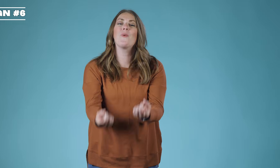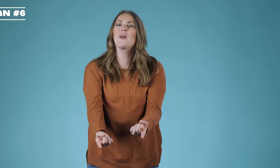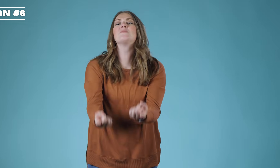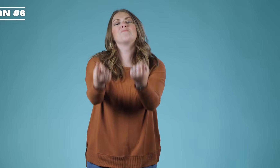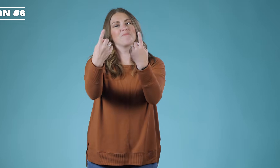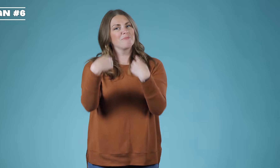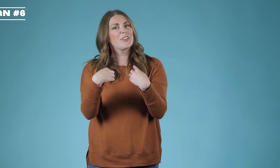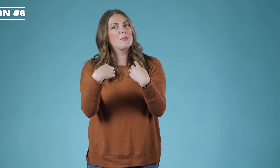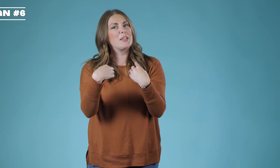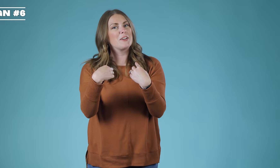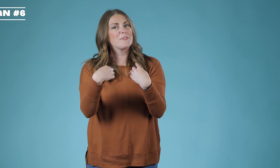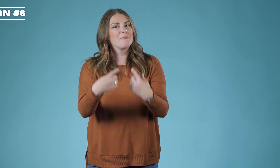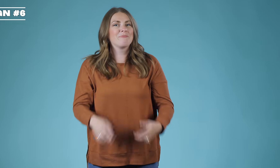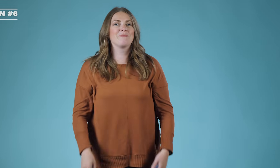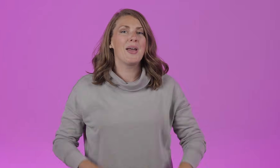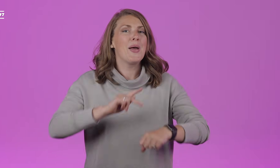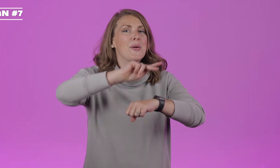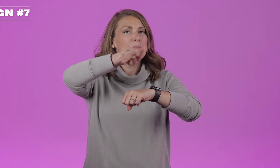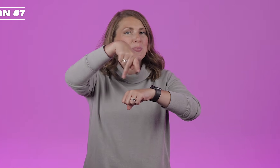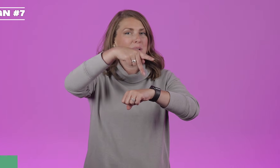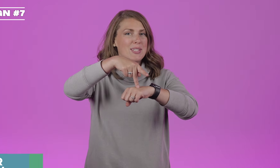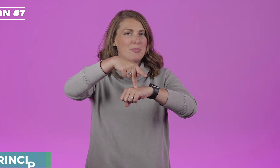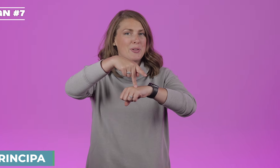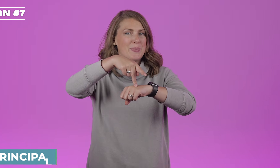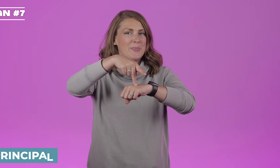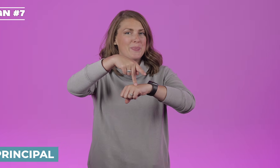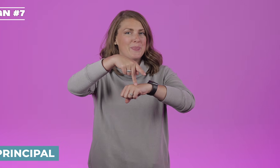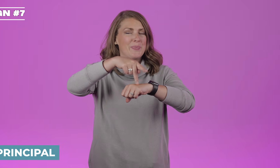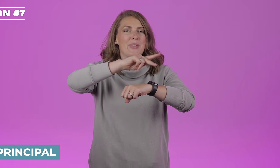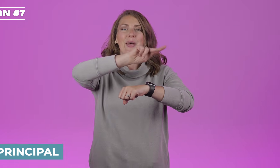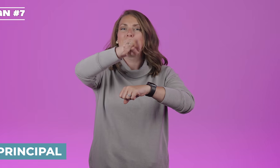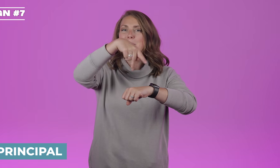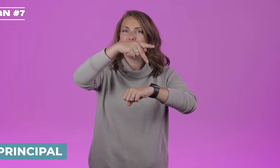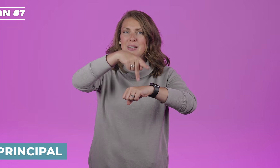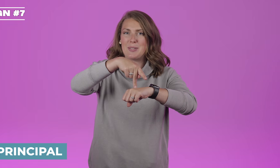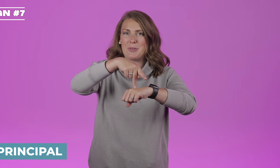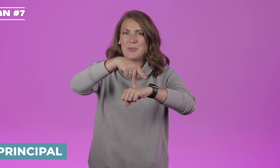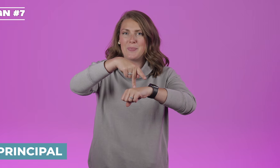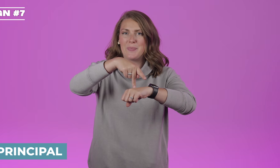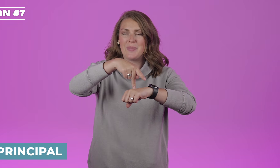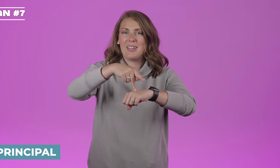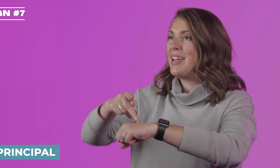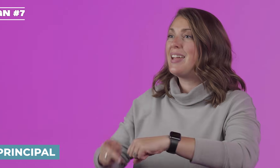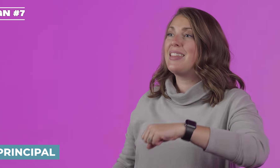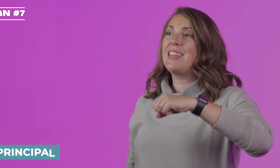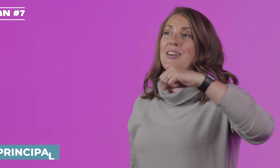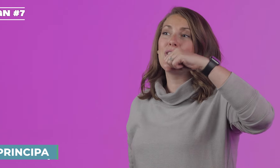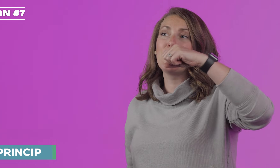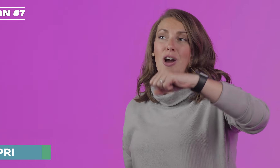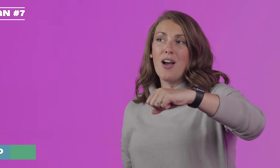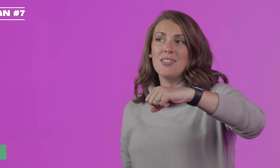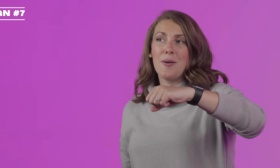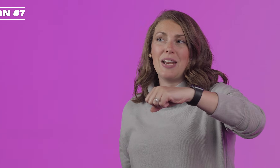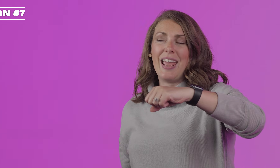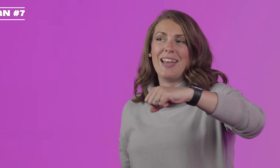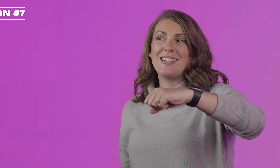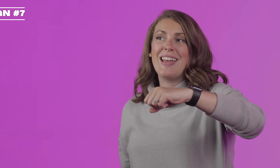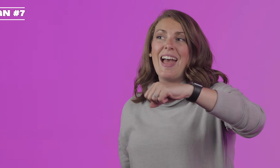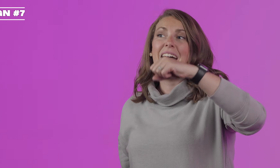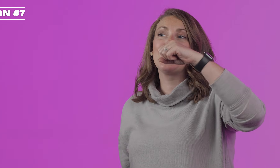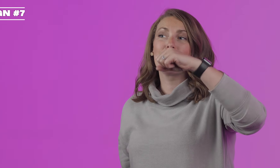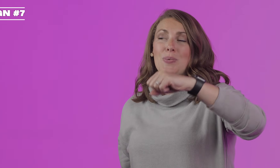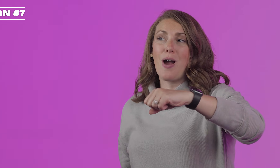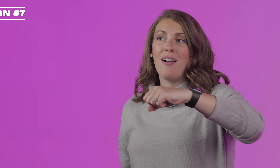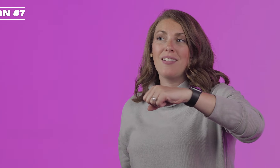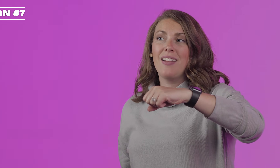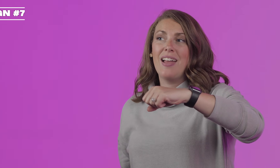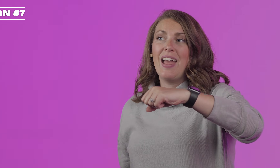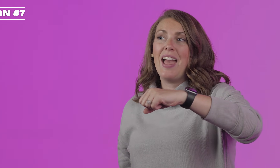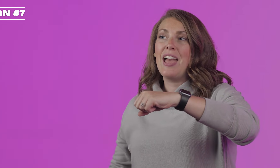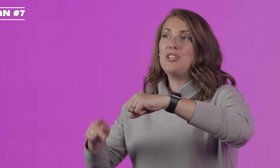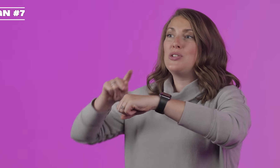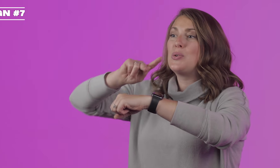or come here. Principal, principal, think of your non-dominant hand as a rock and you do a